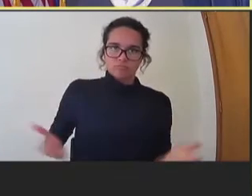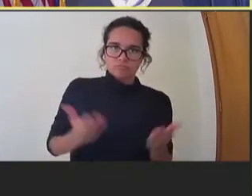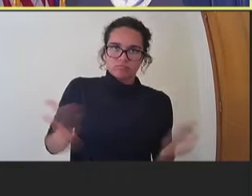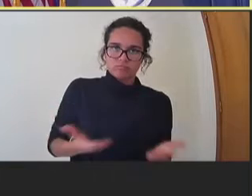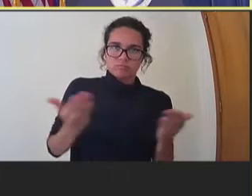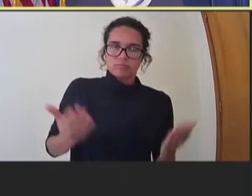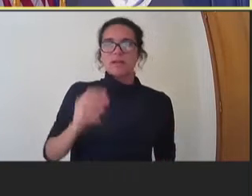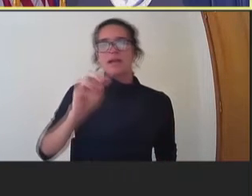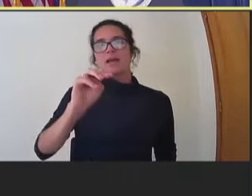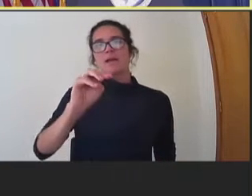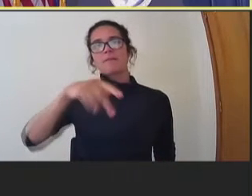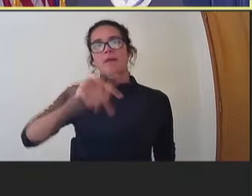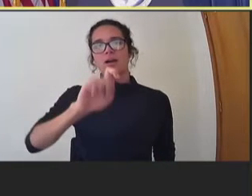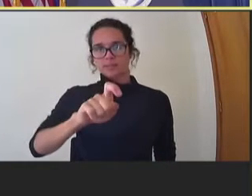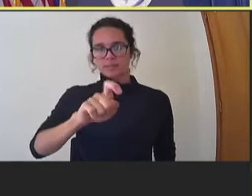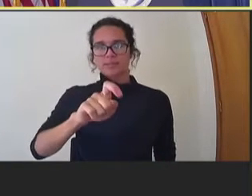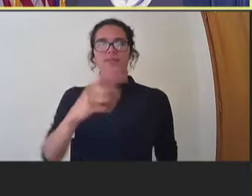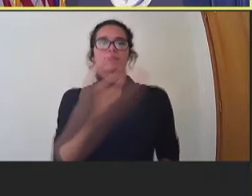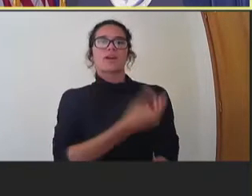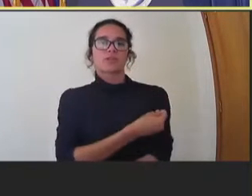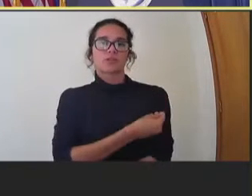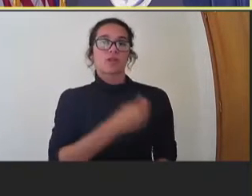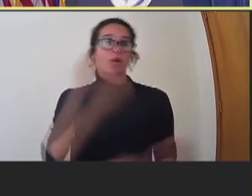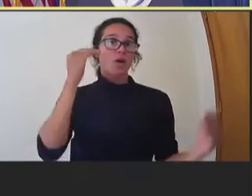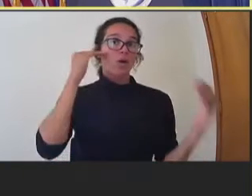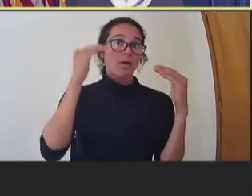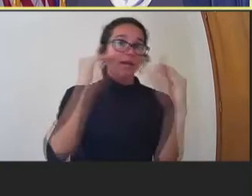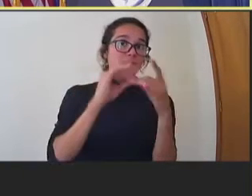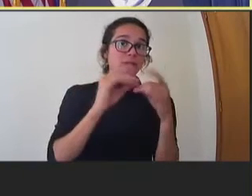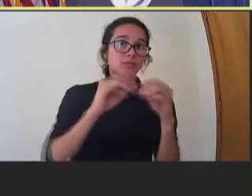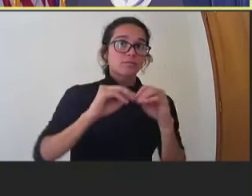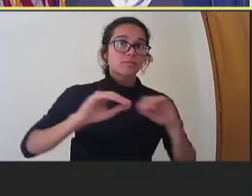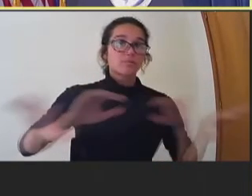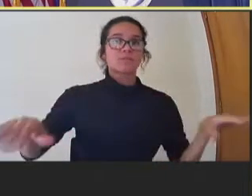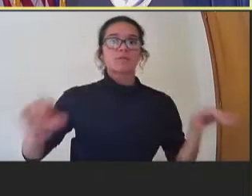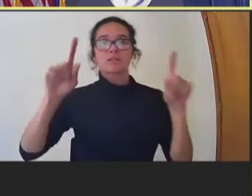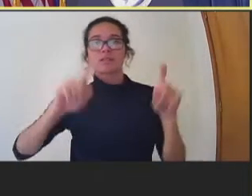awareness messaging, and testing alongside relevant public health services such as HIV